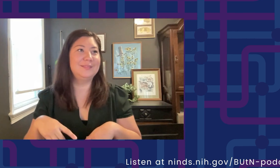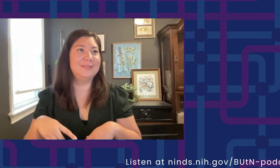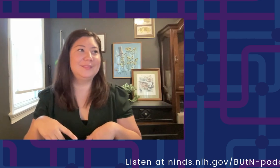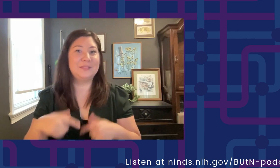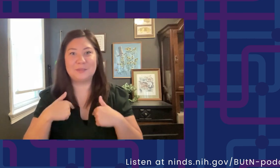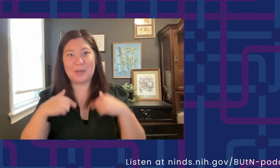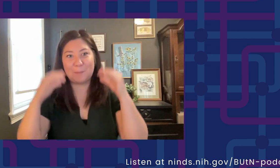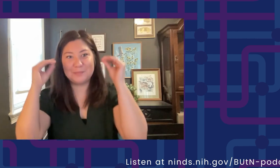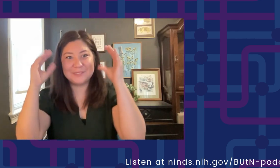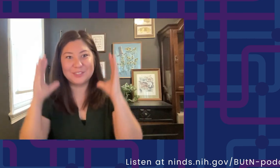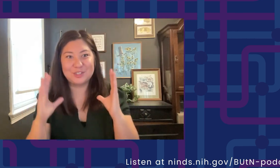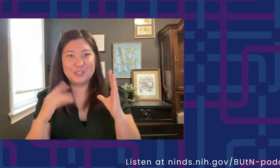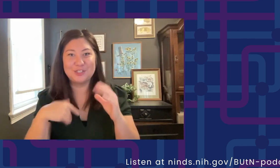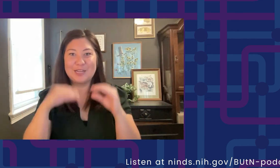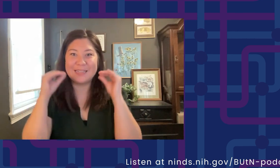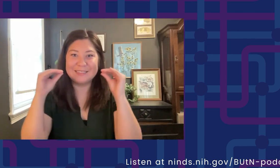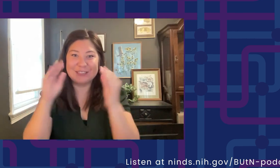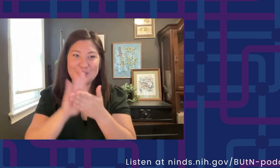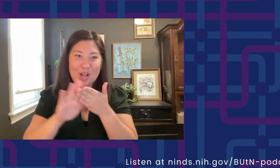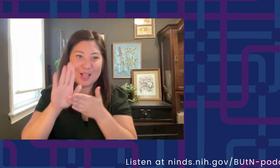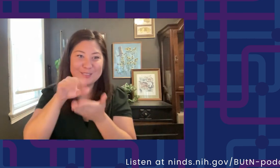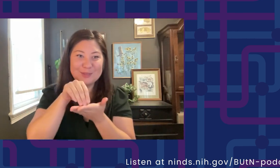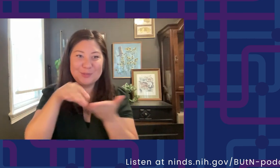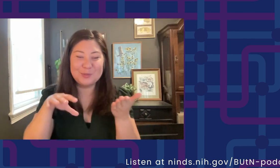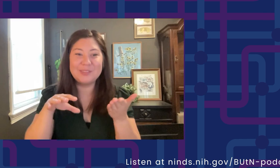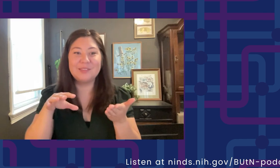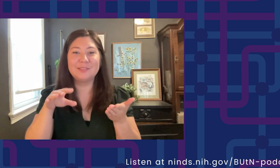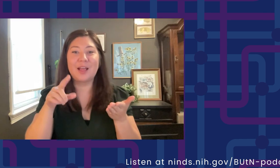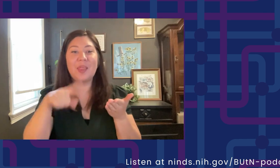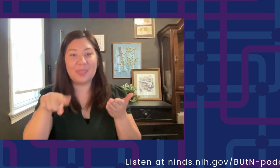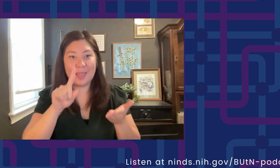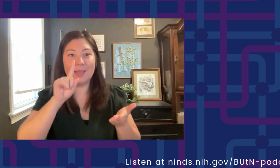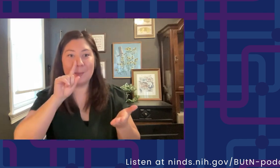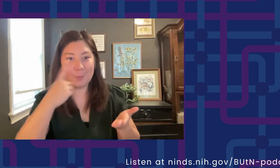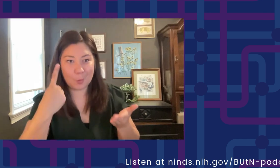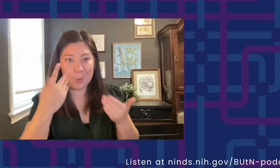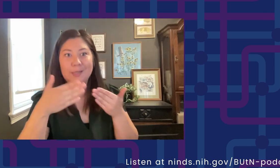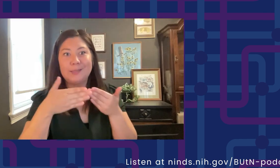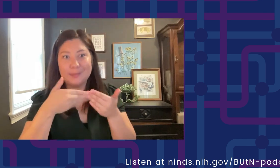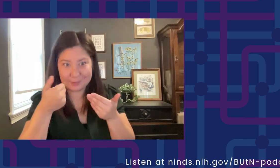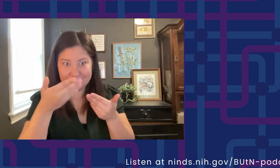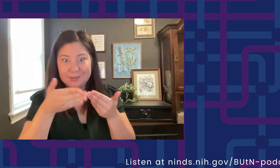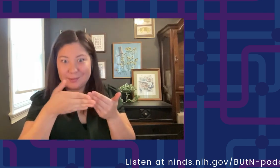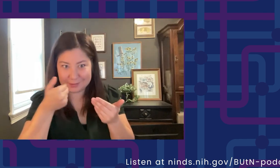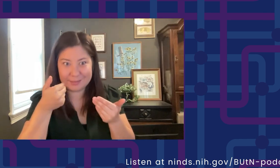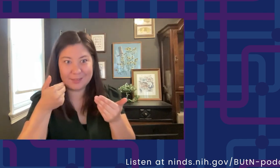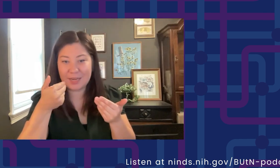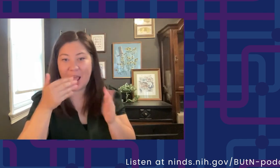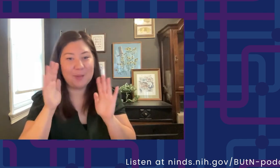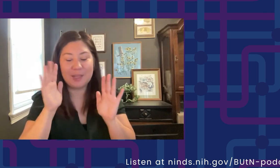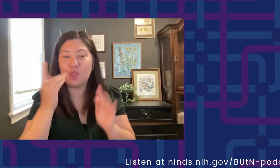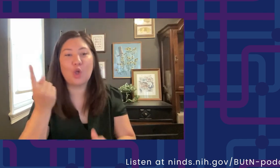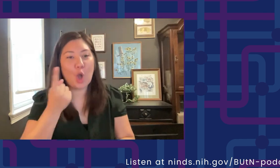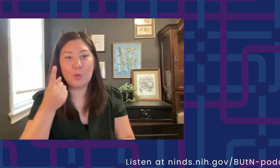Alicia Wooten: I'd like to add- I'm a teacher. I teach college students, and they get bored very easily.